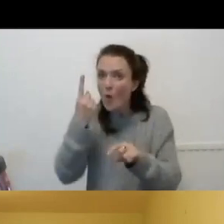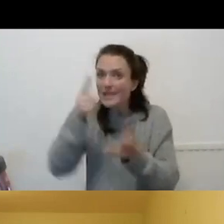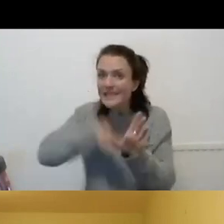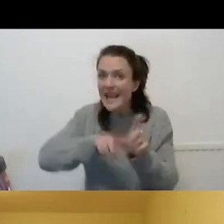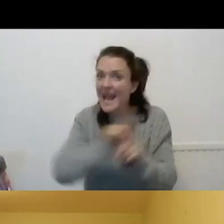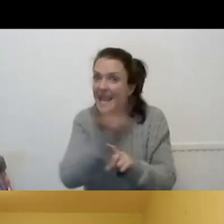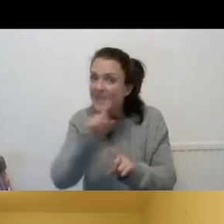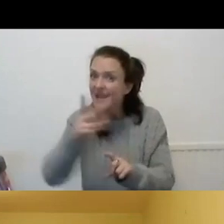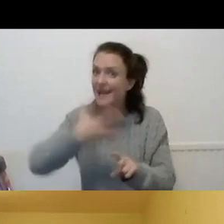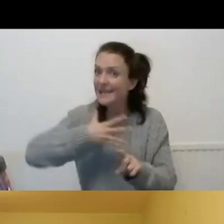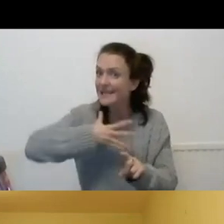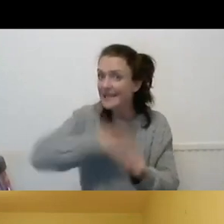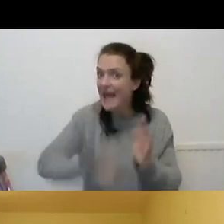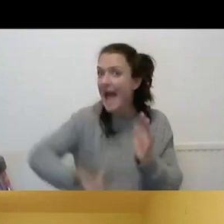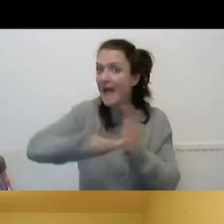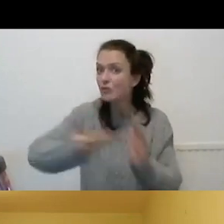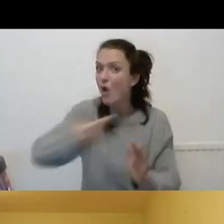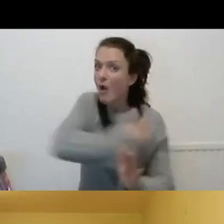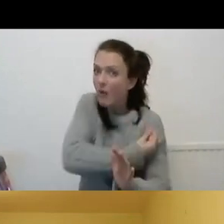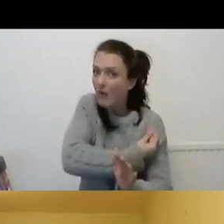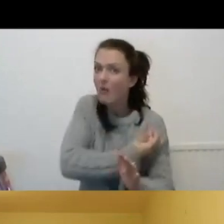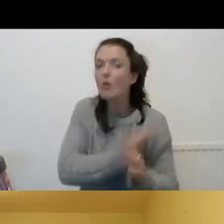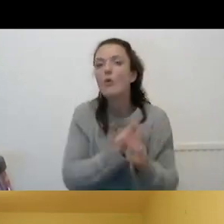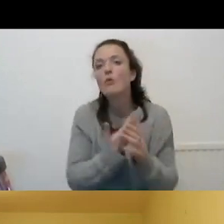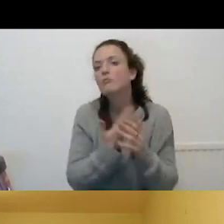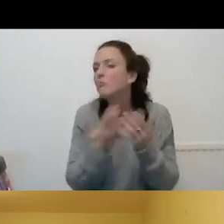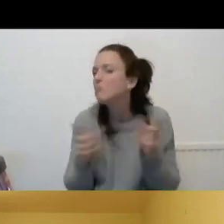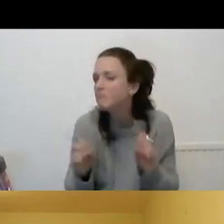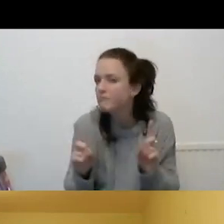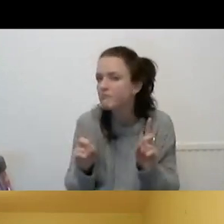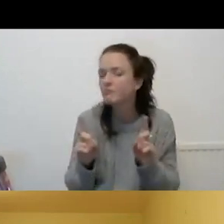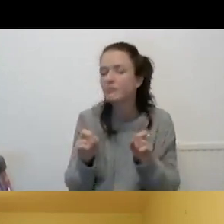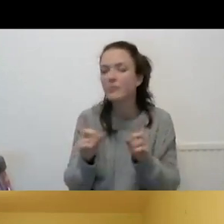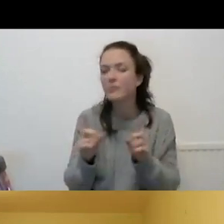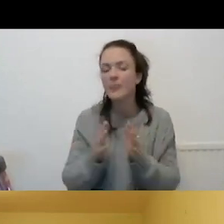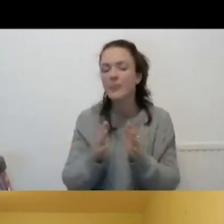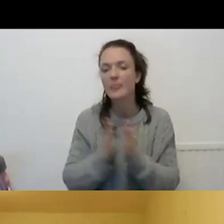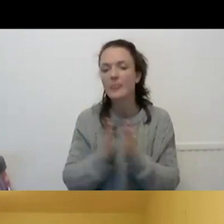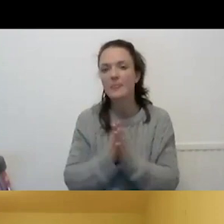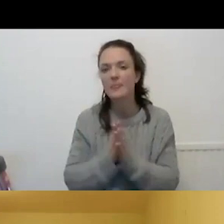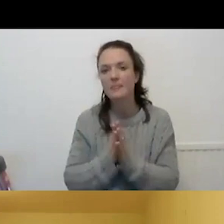frequency. Will the follow up also gives us further reassurance about the safety of the